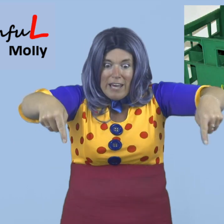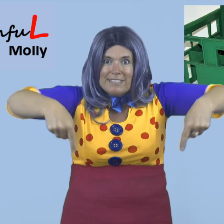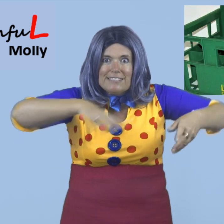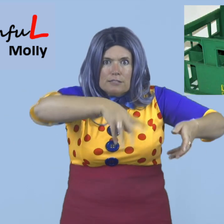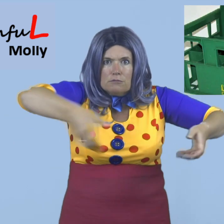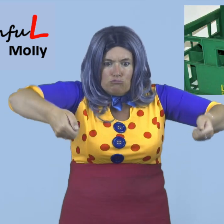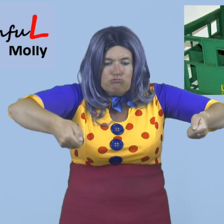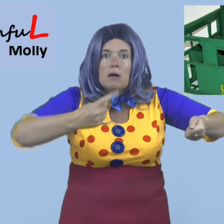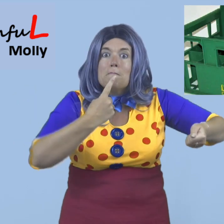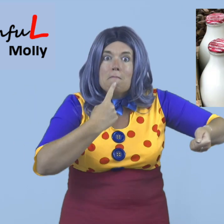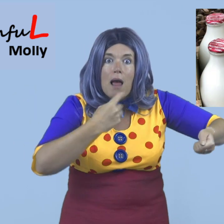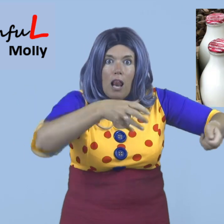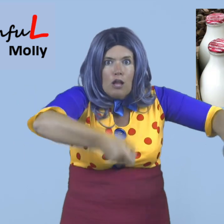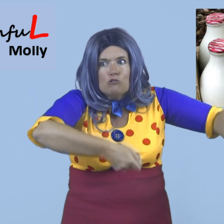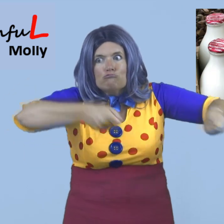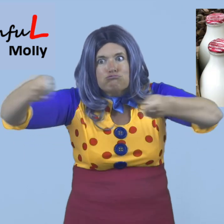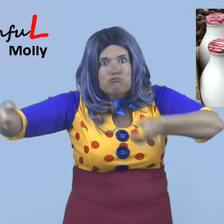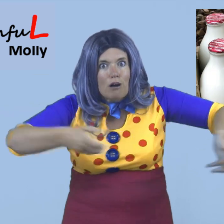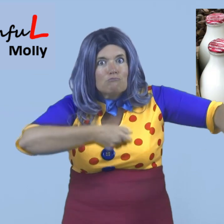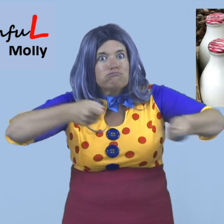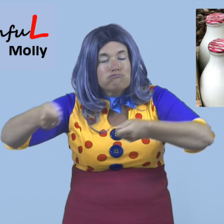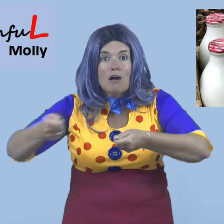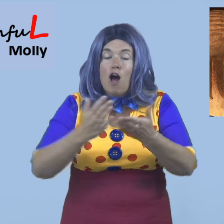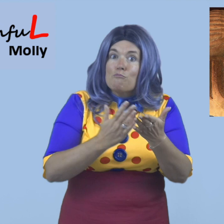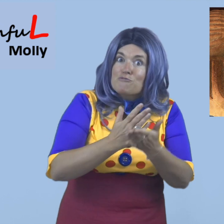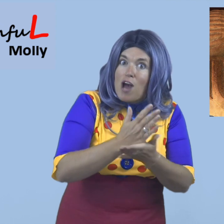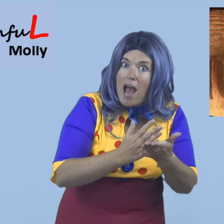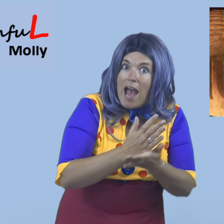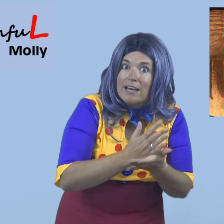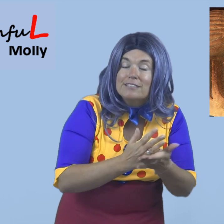loaded crates of milk, bread,